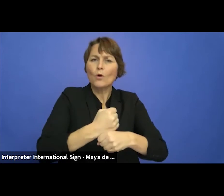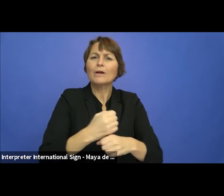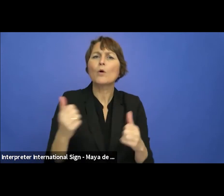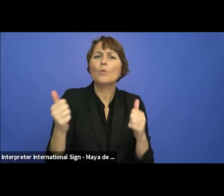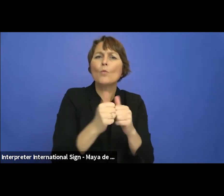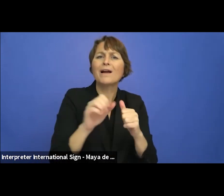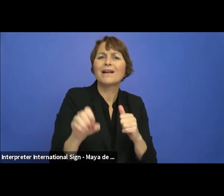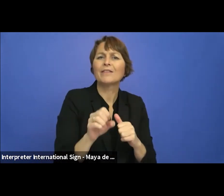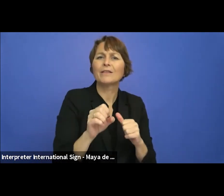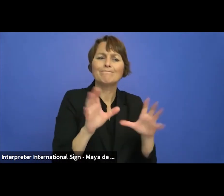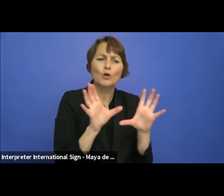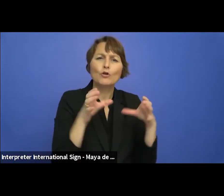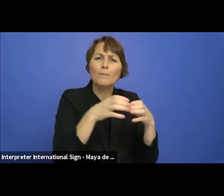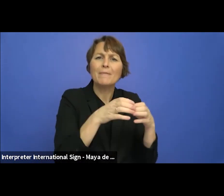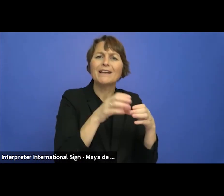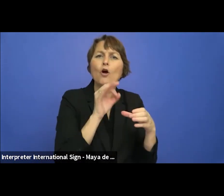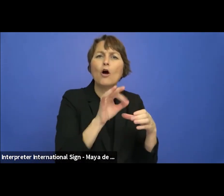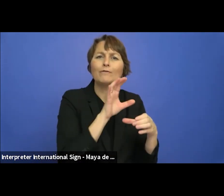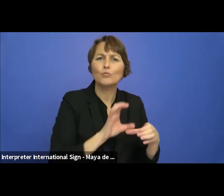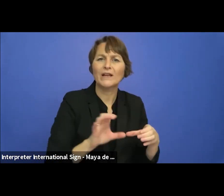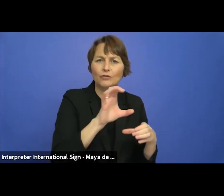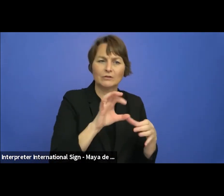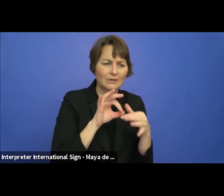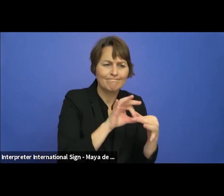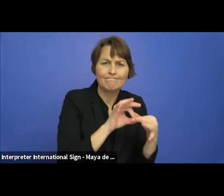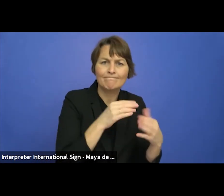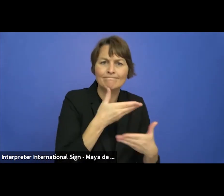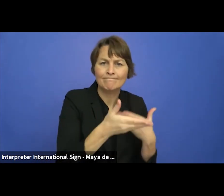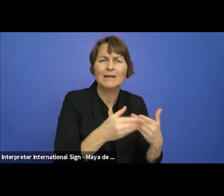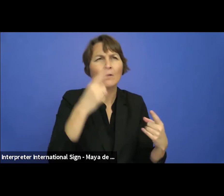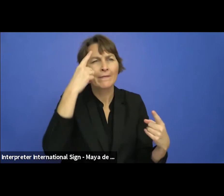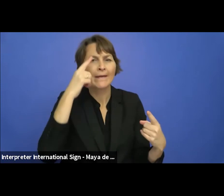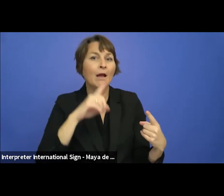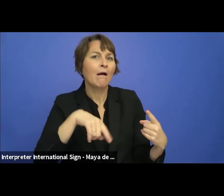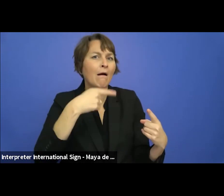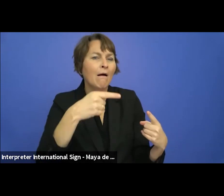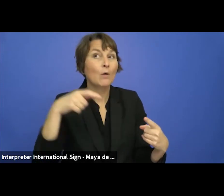more and more about this. Following a meeting with its president, we decided to establish